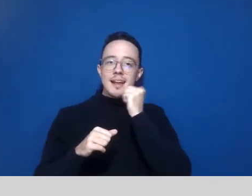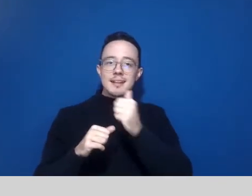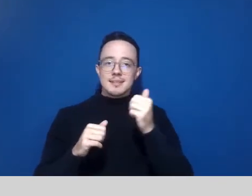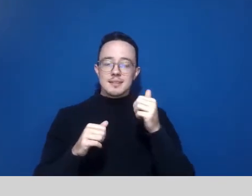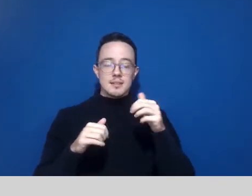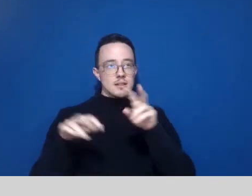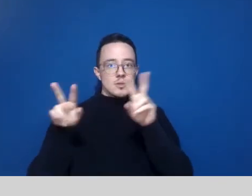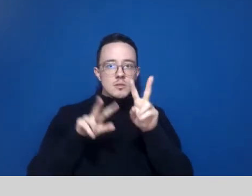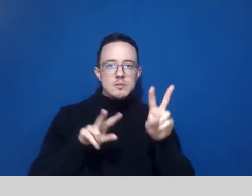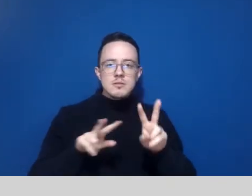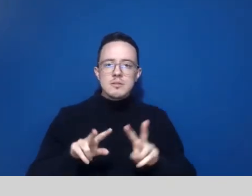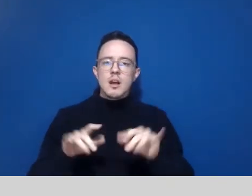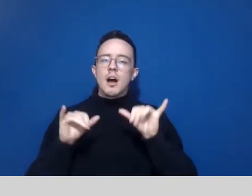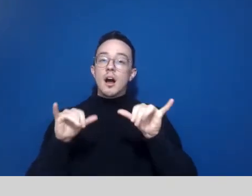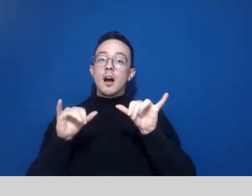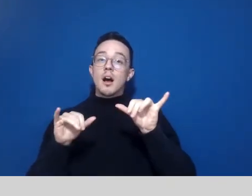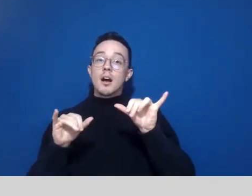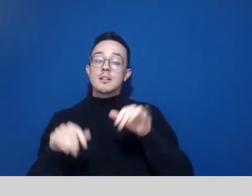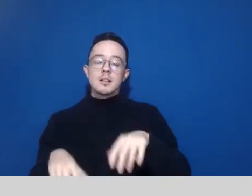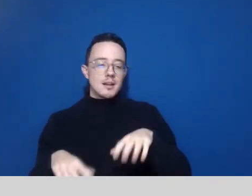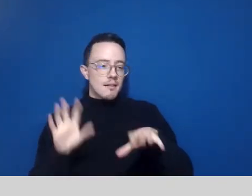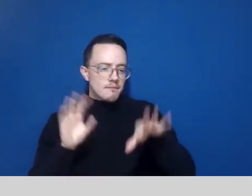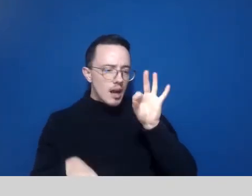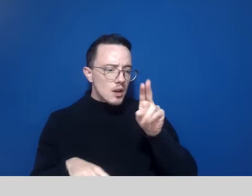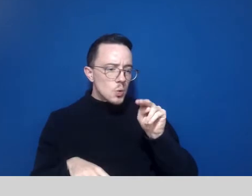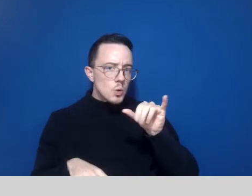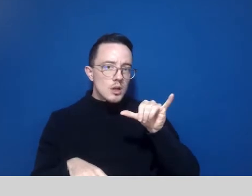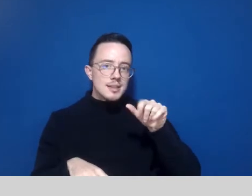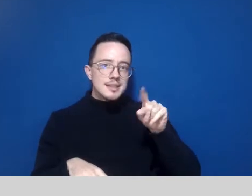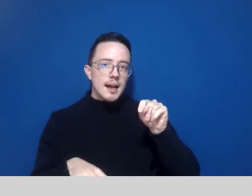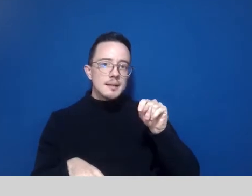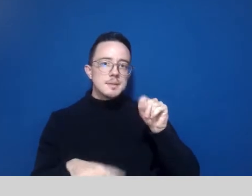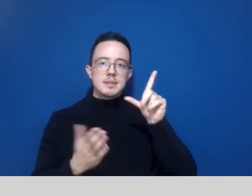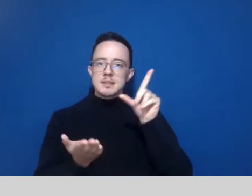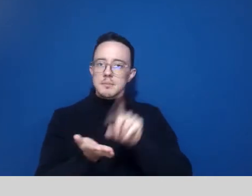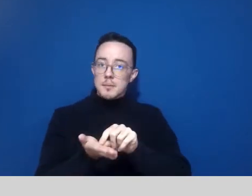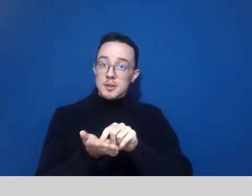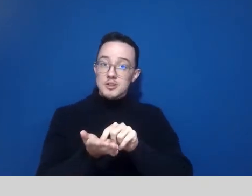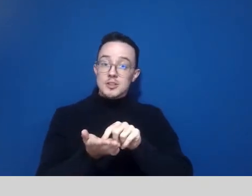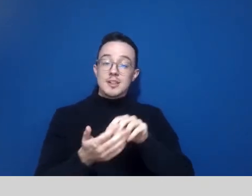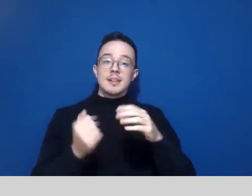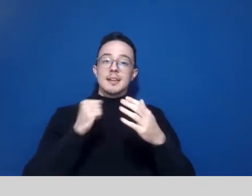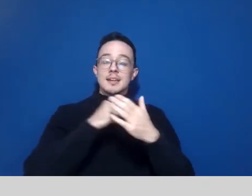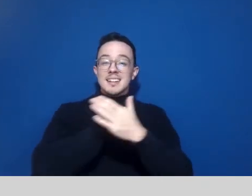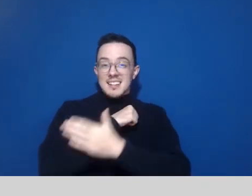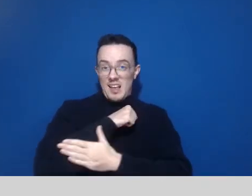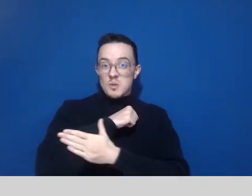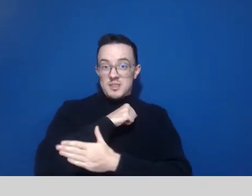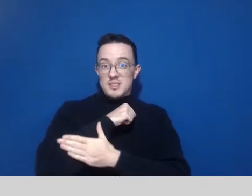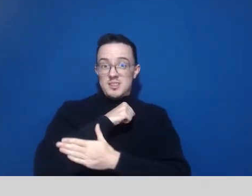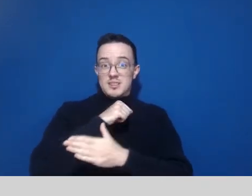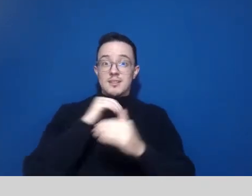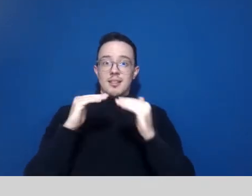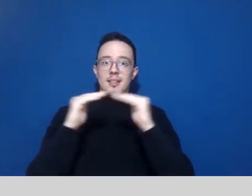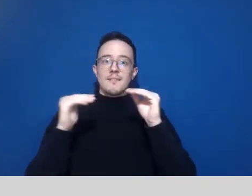and see things like the New York Times data for example. The New York Times publishes county level data of cases